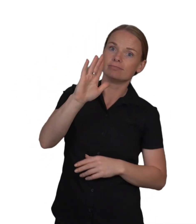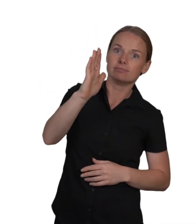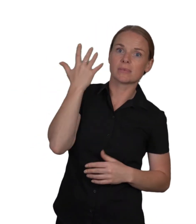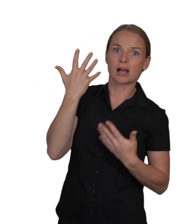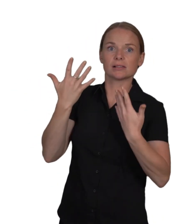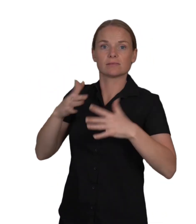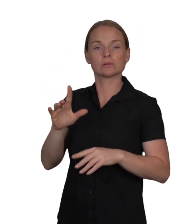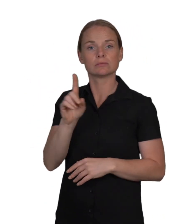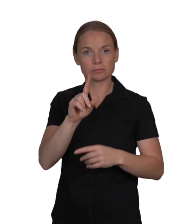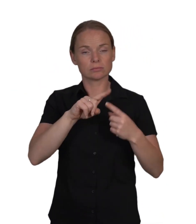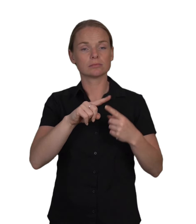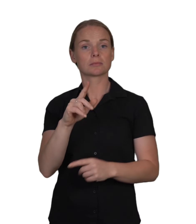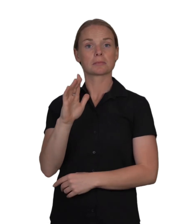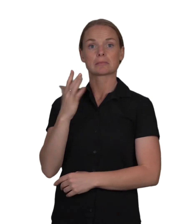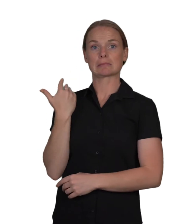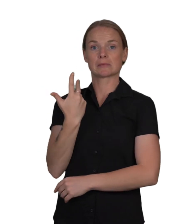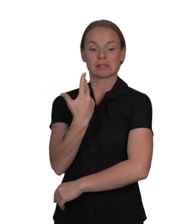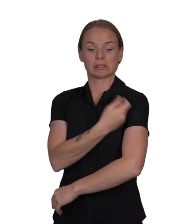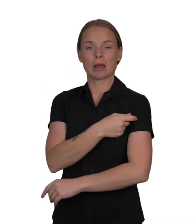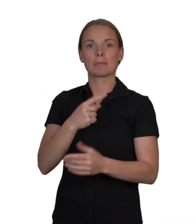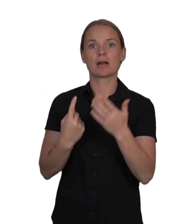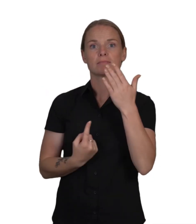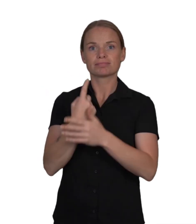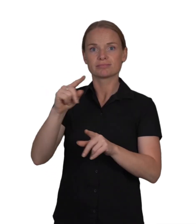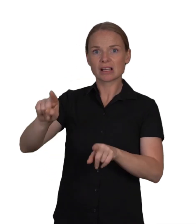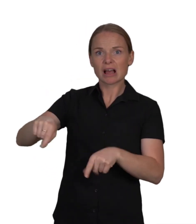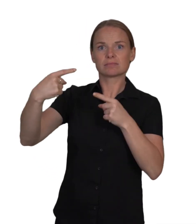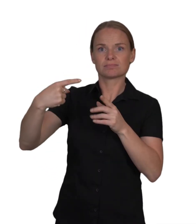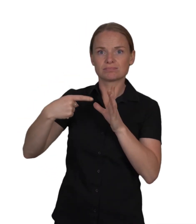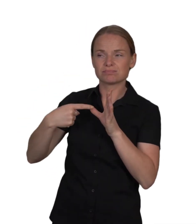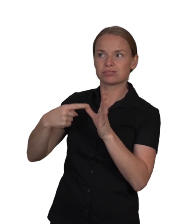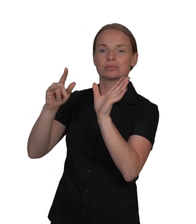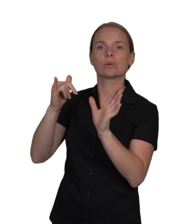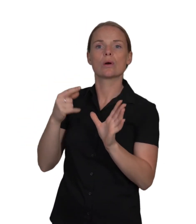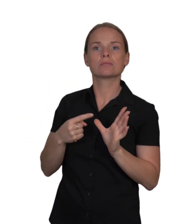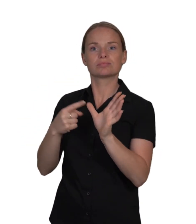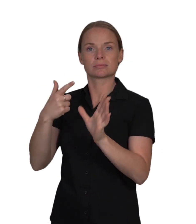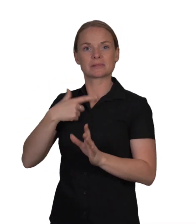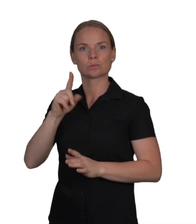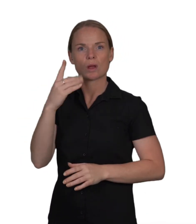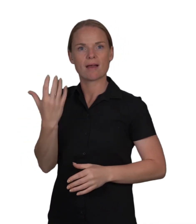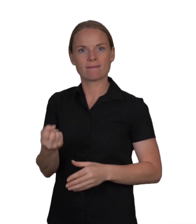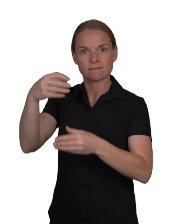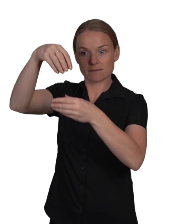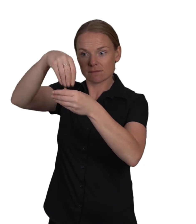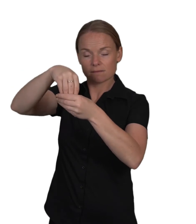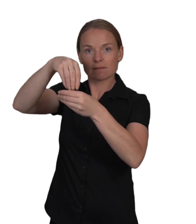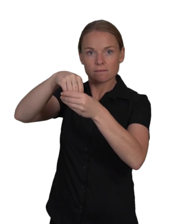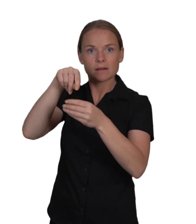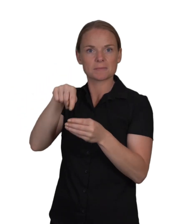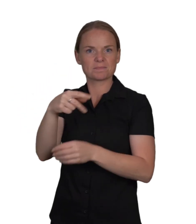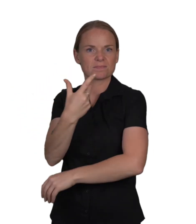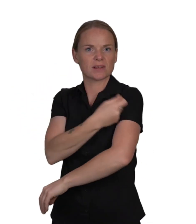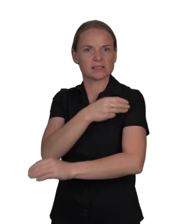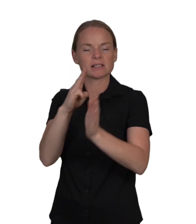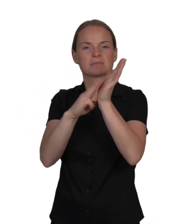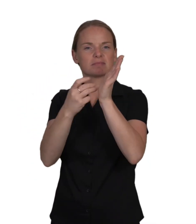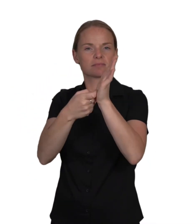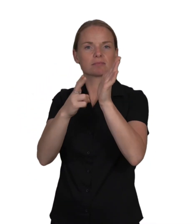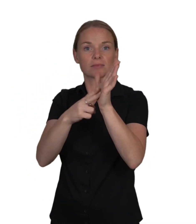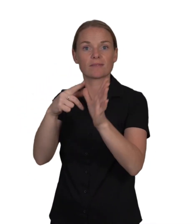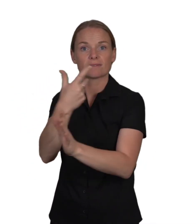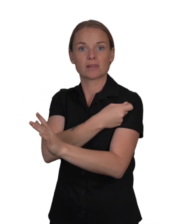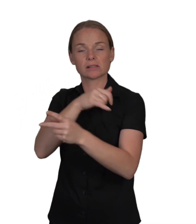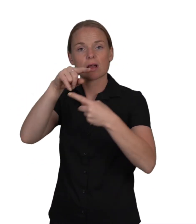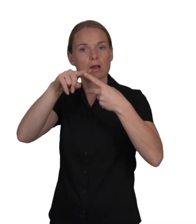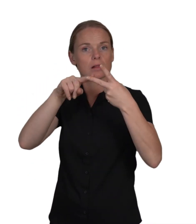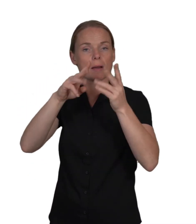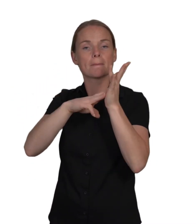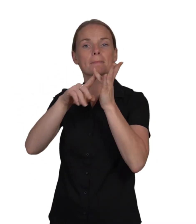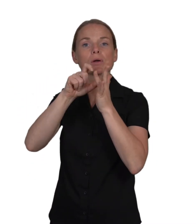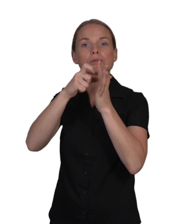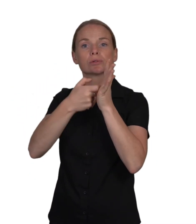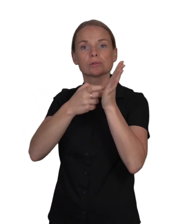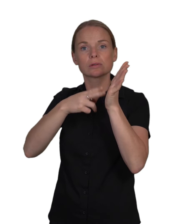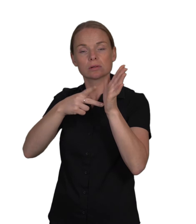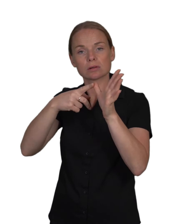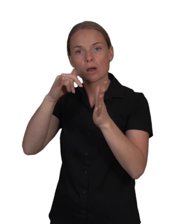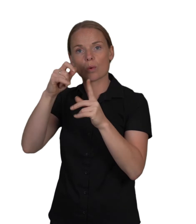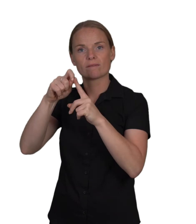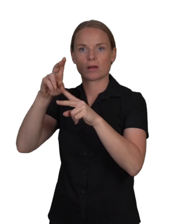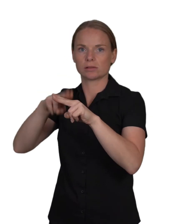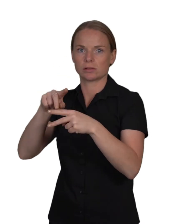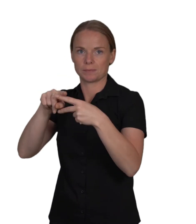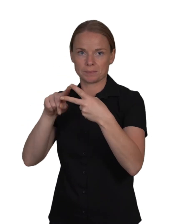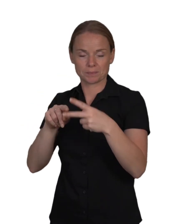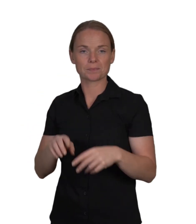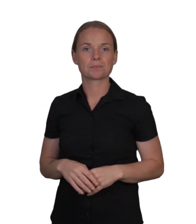an allergic reaction to a previous dose or to an ingredient of an mRNA COVID-19 vaccine (i.e. Moderna or Pfizer)